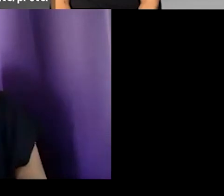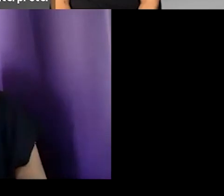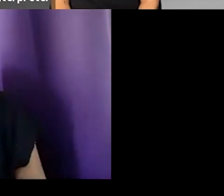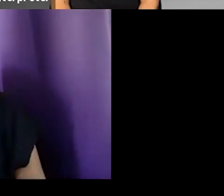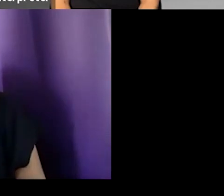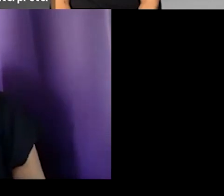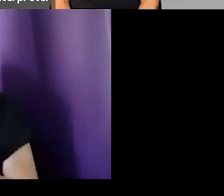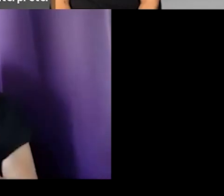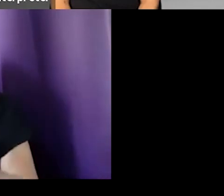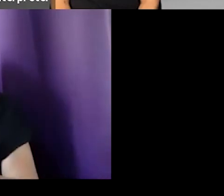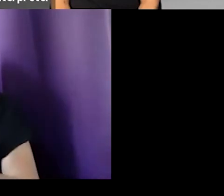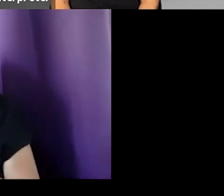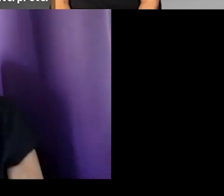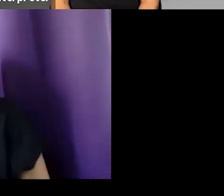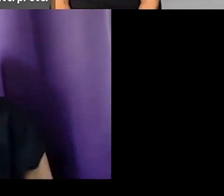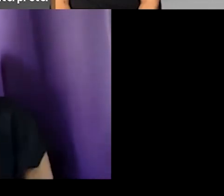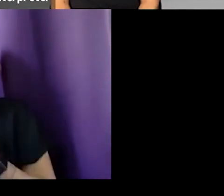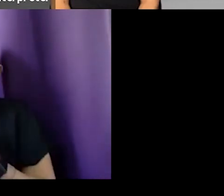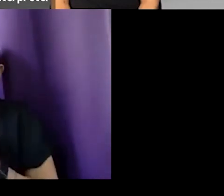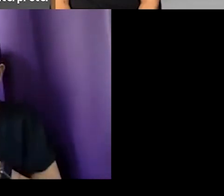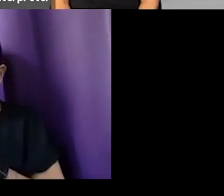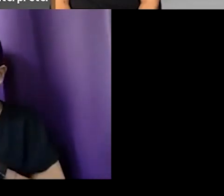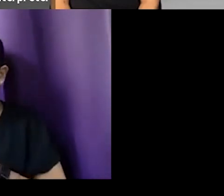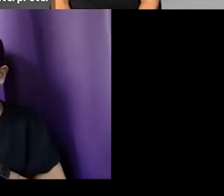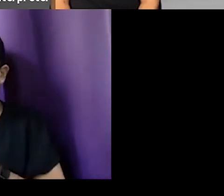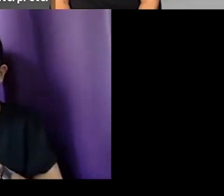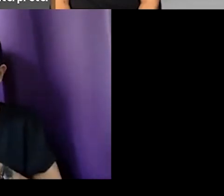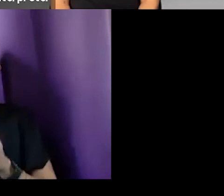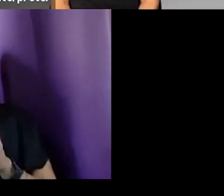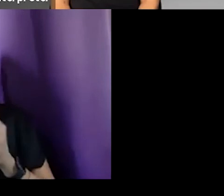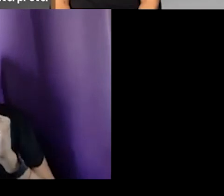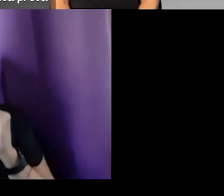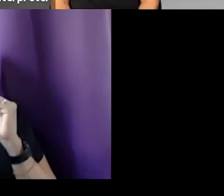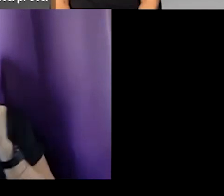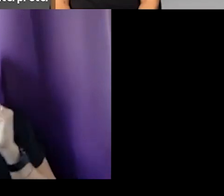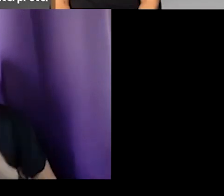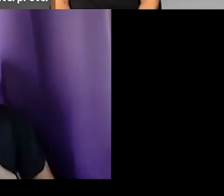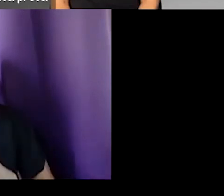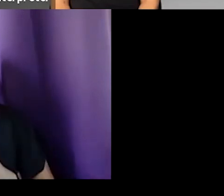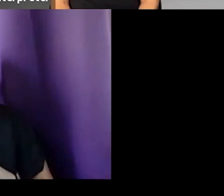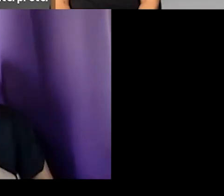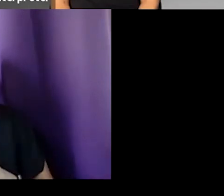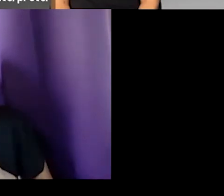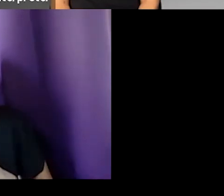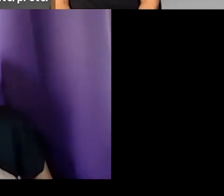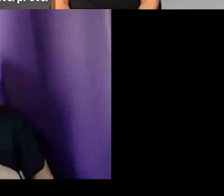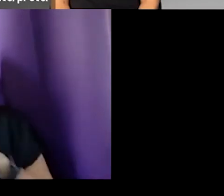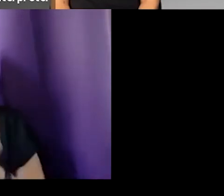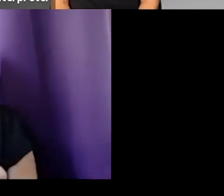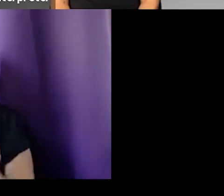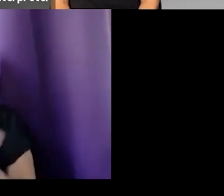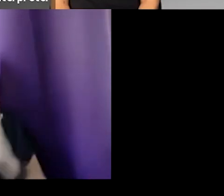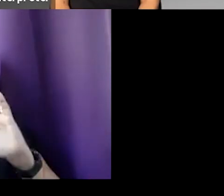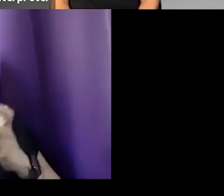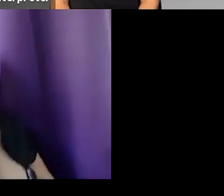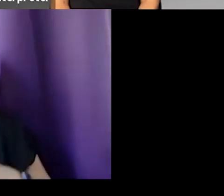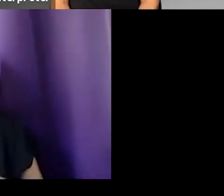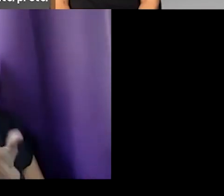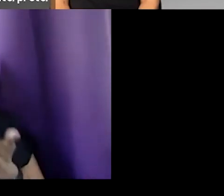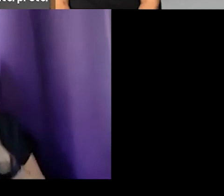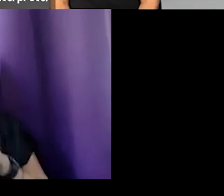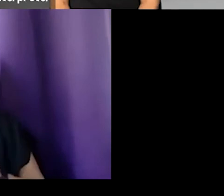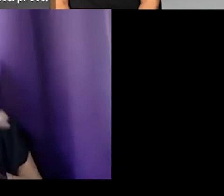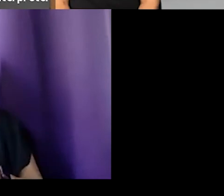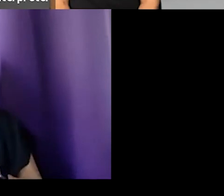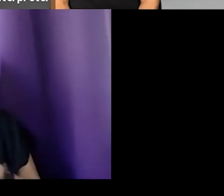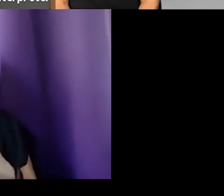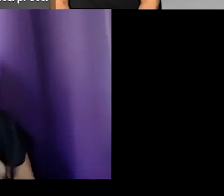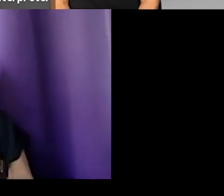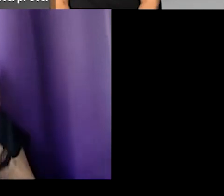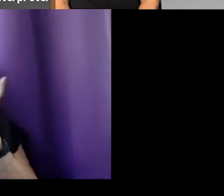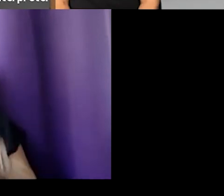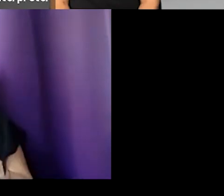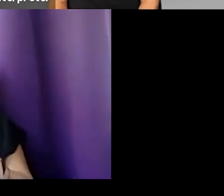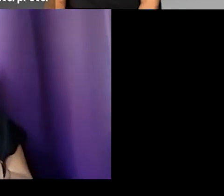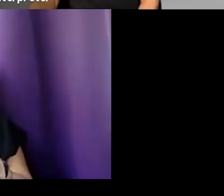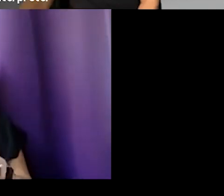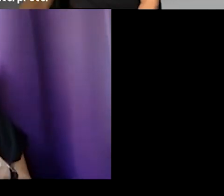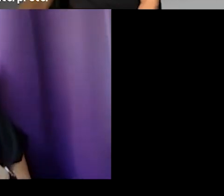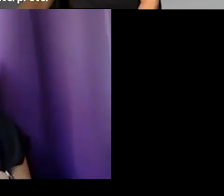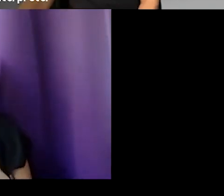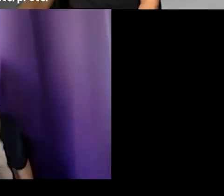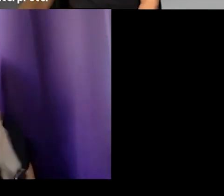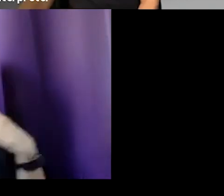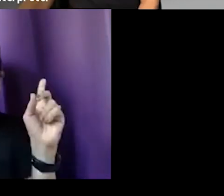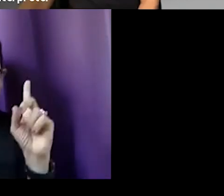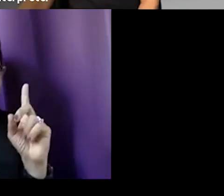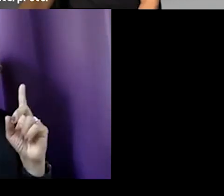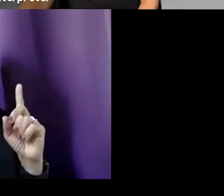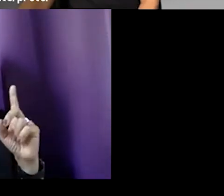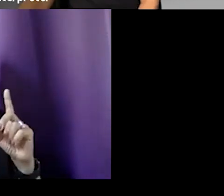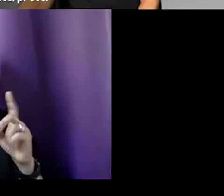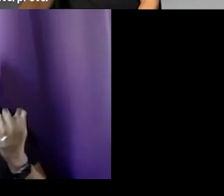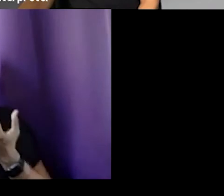So, how did we see mutually pop up and middle class neighborhoods, is an interesting question. But, but we would be fooling ourselves if we didn't think about the infrastructure of the neighborhood, the infrastructure of homeownership the infrastructure